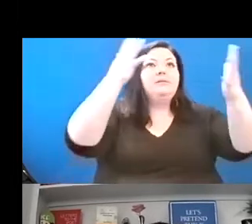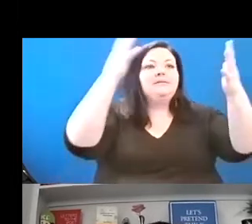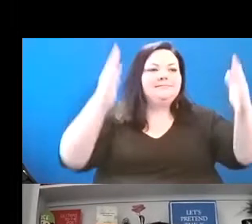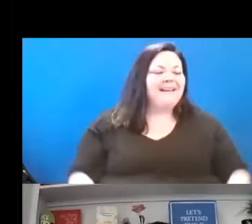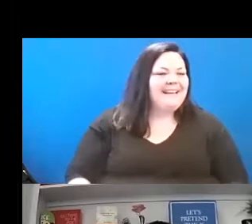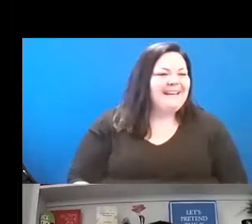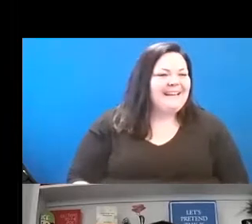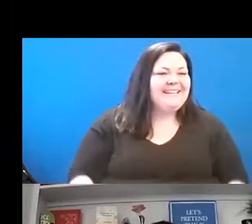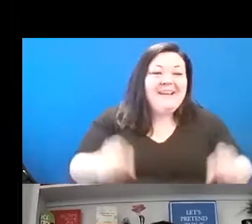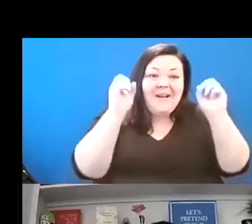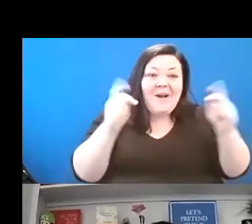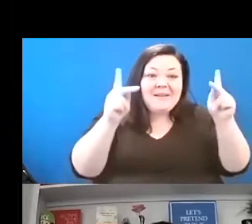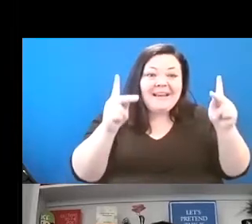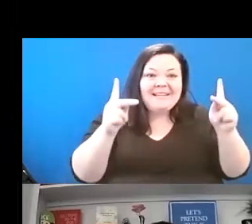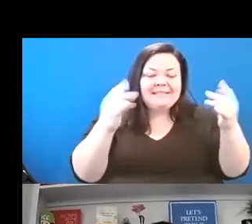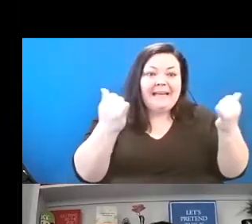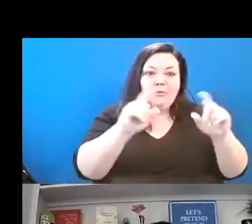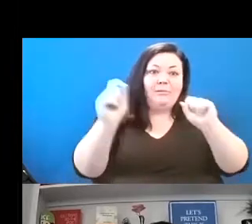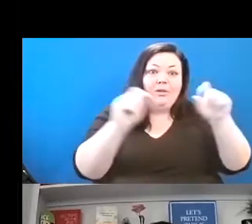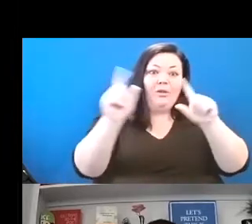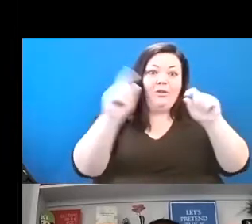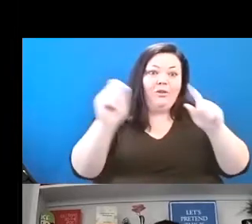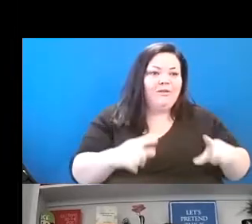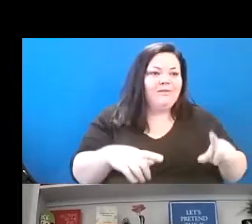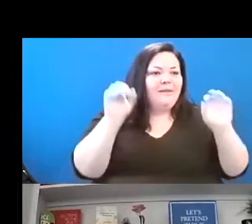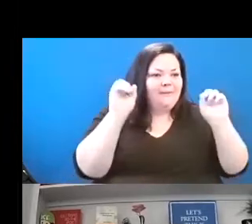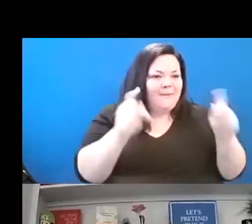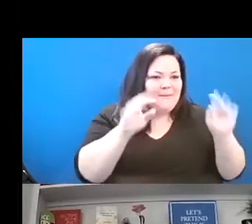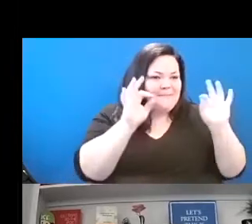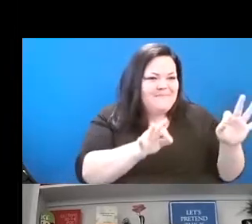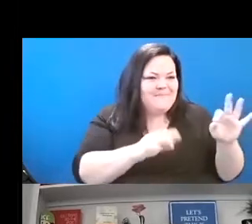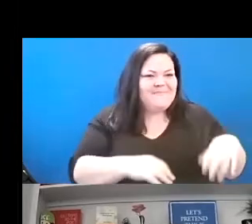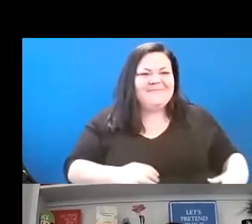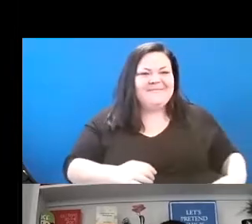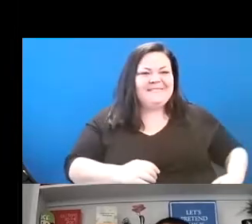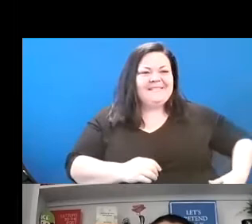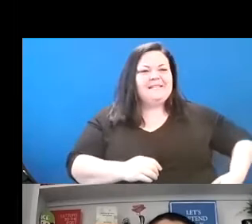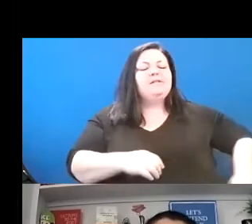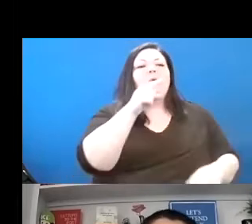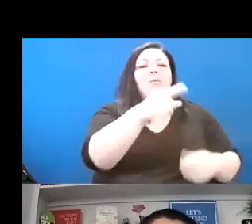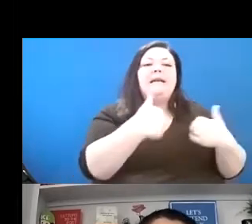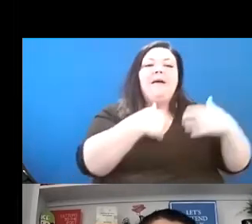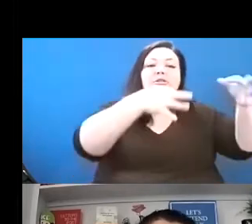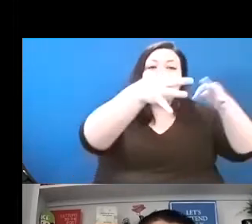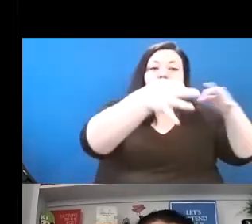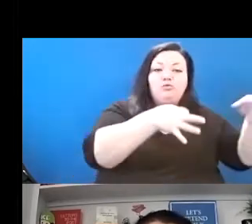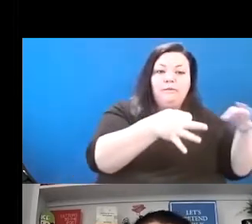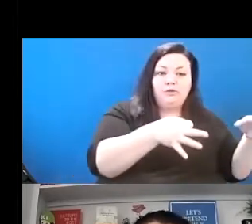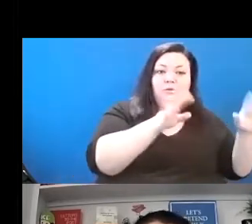okay now it's freaking out there we go so we have the description and the interpretation